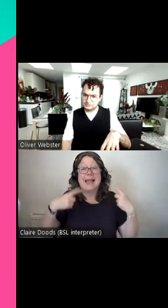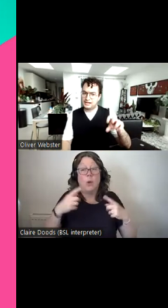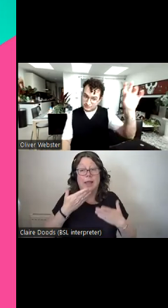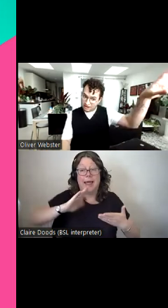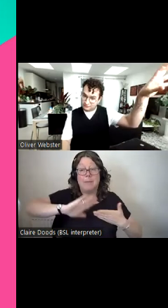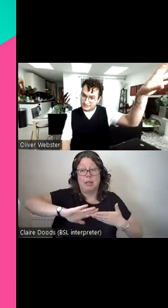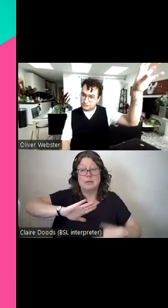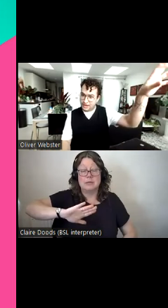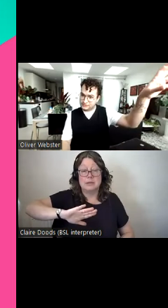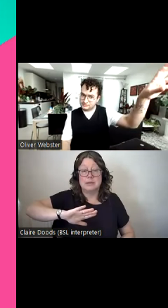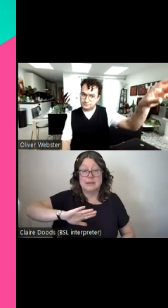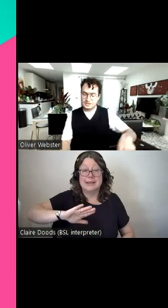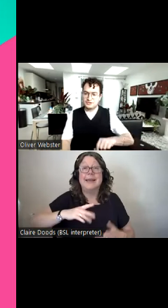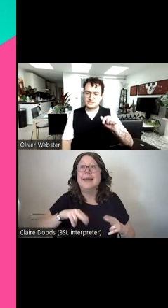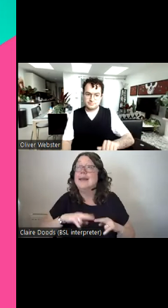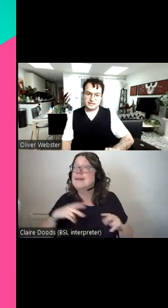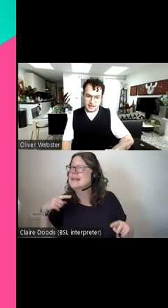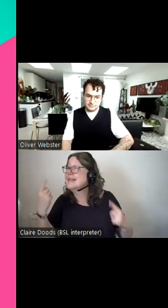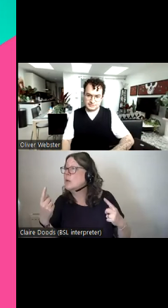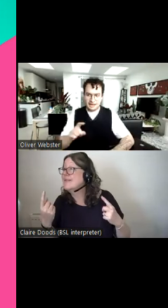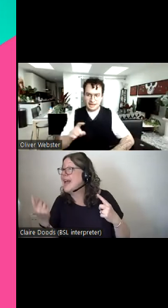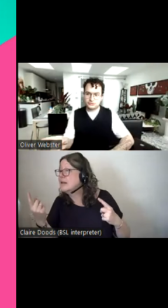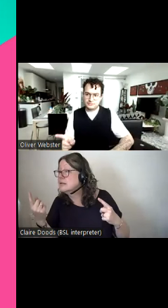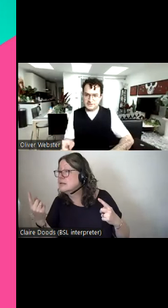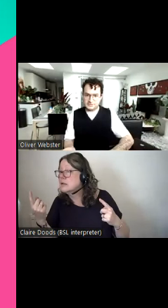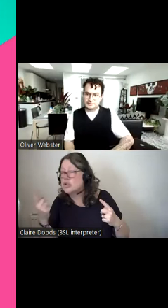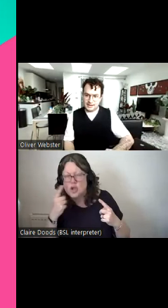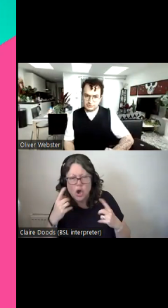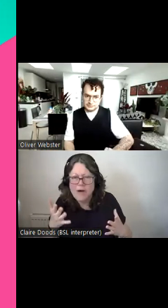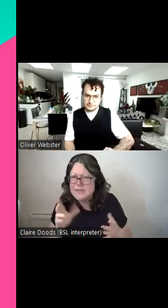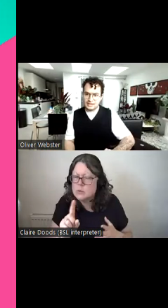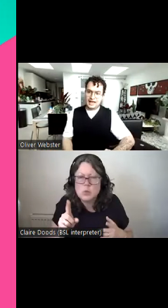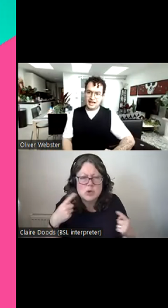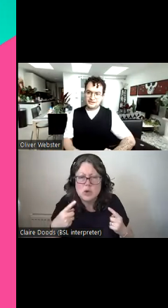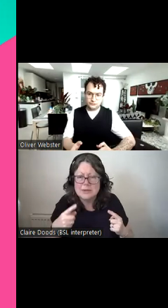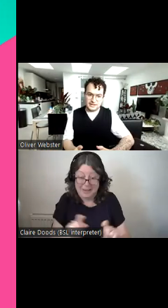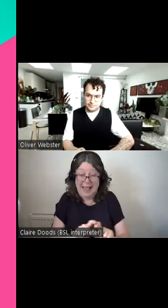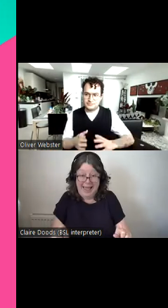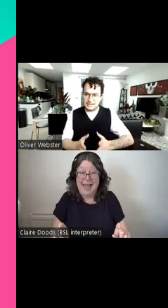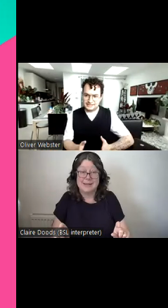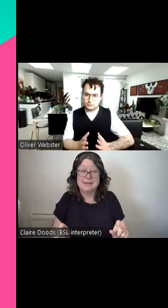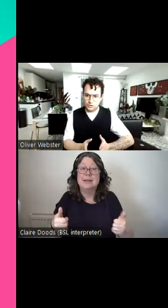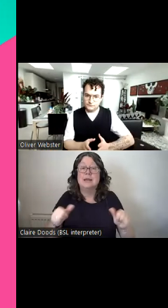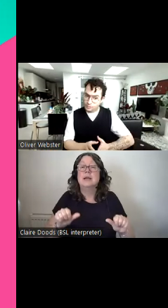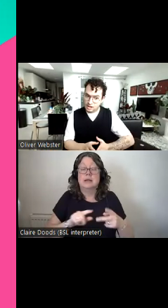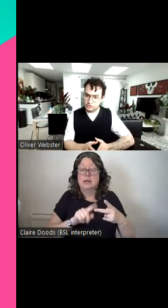if the sound effects are non-evident? Speaker names, have off-screen speakers been labeled? Verbatim, is it word for word